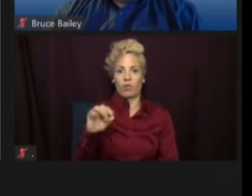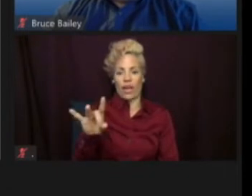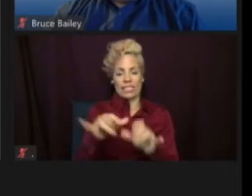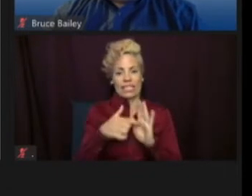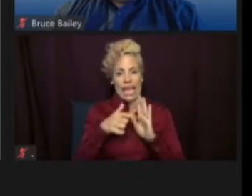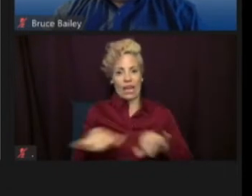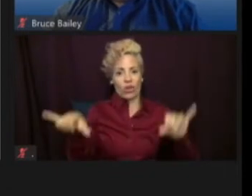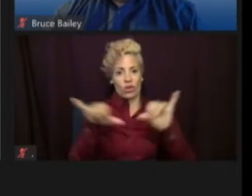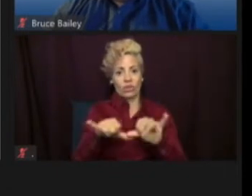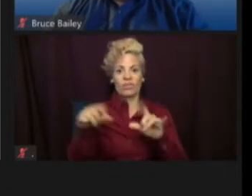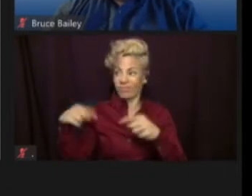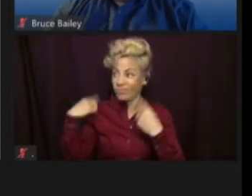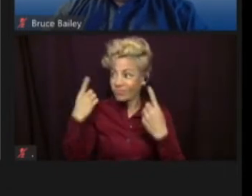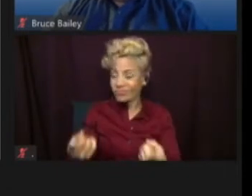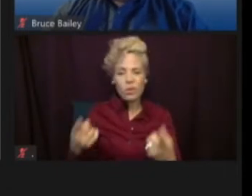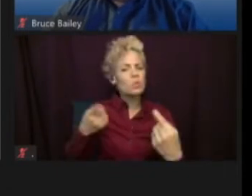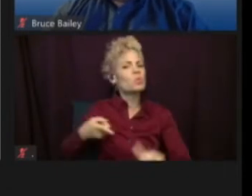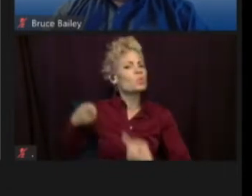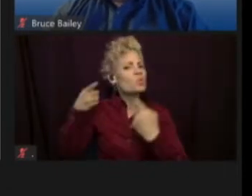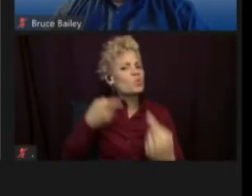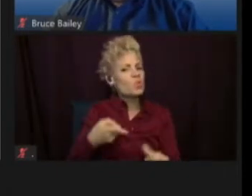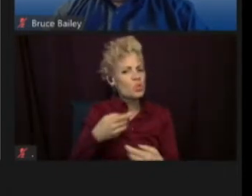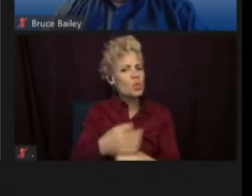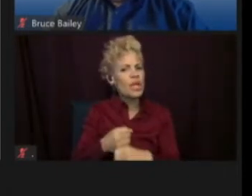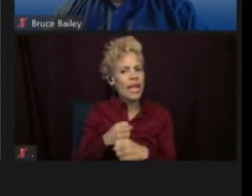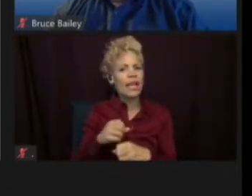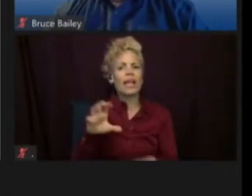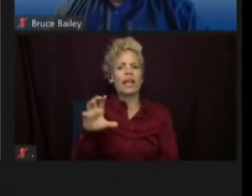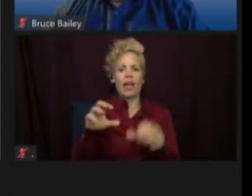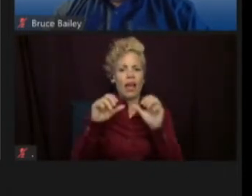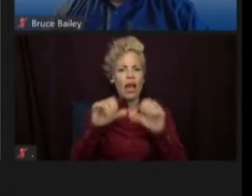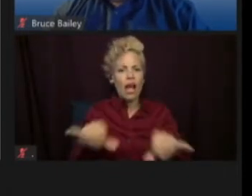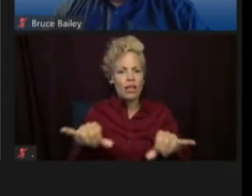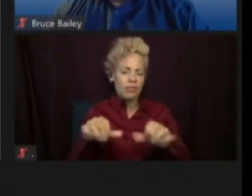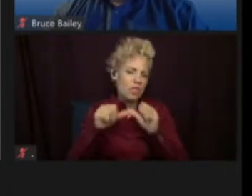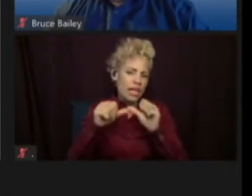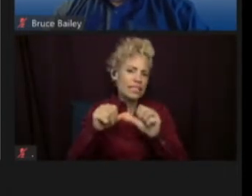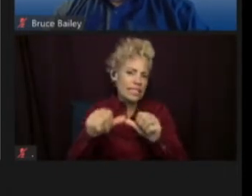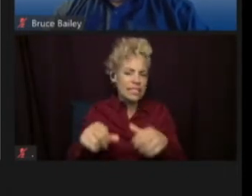accurate Section 508 test results. Interpretation of standards vary